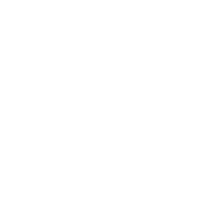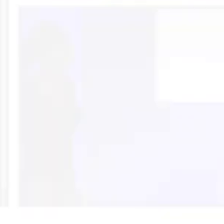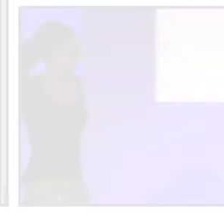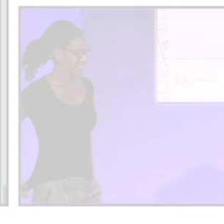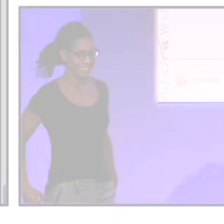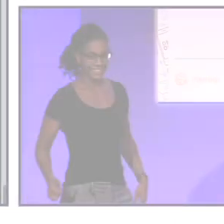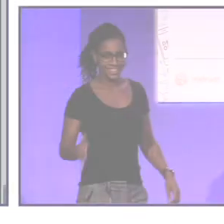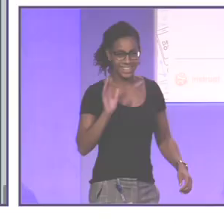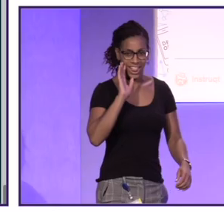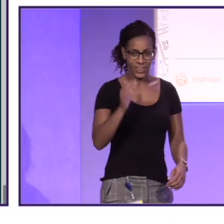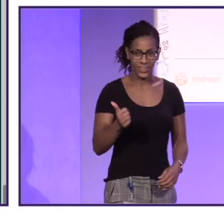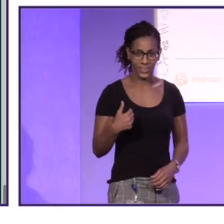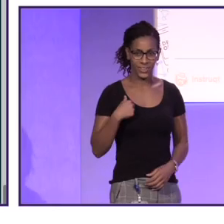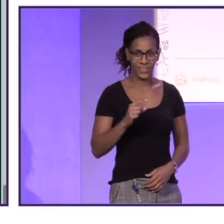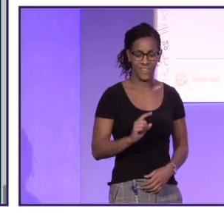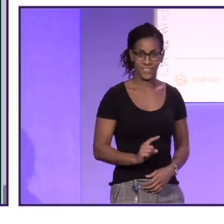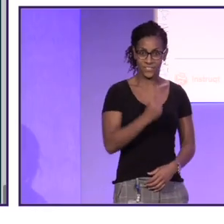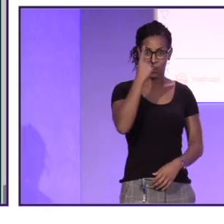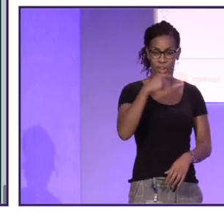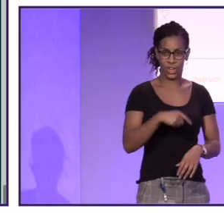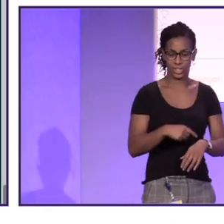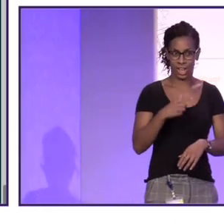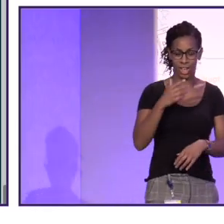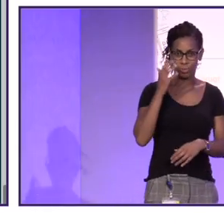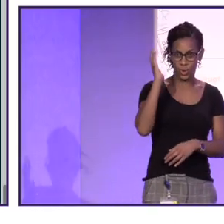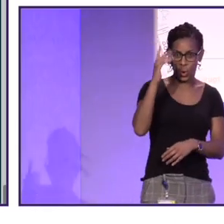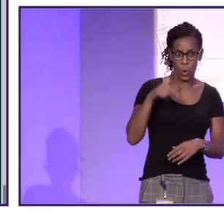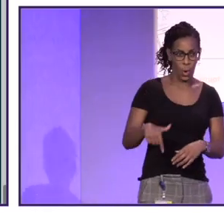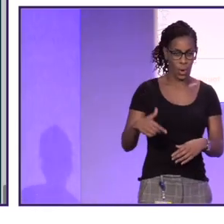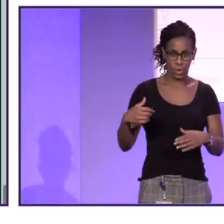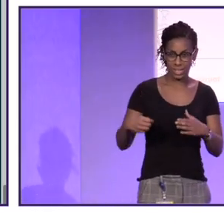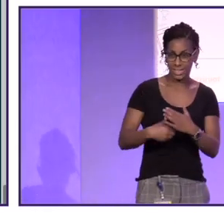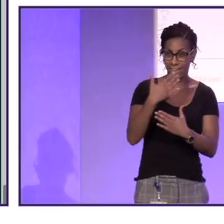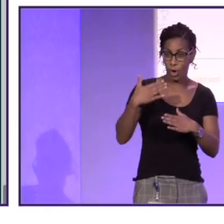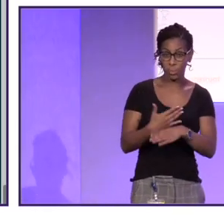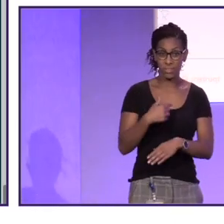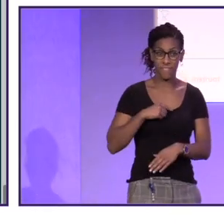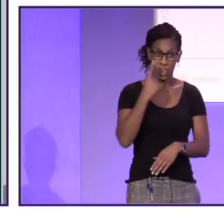Emanuil Tolev: Hello. This my first talk at DevOpsDays. My first time attending DevOpsDays.